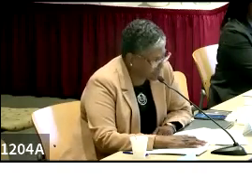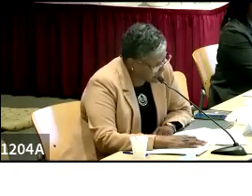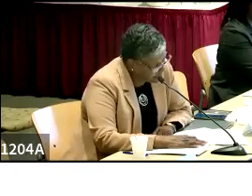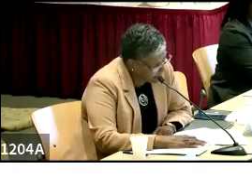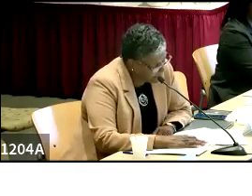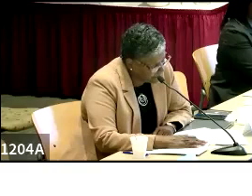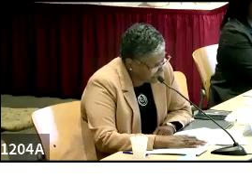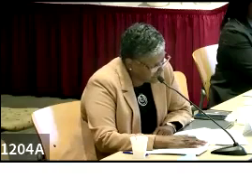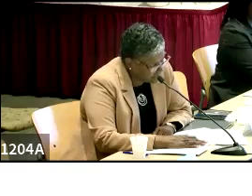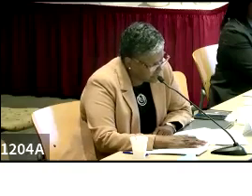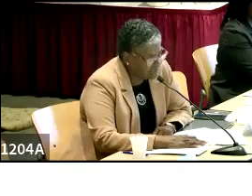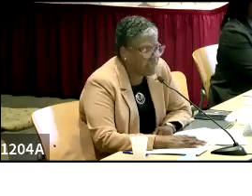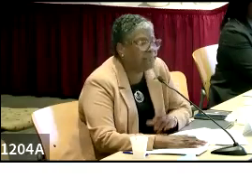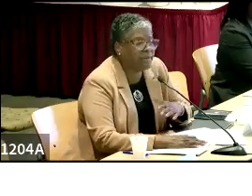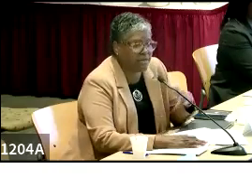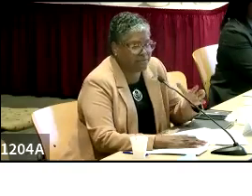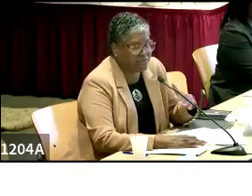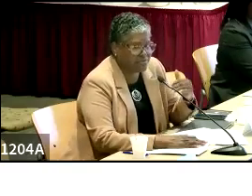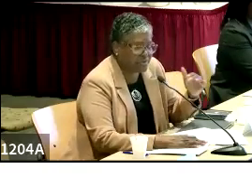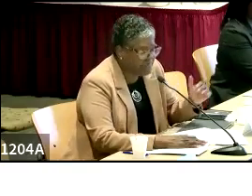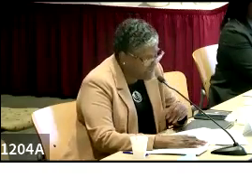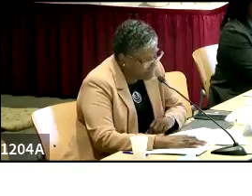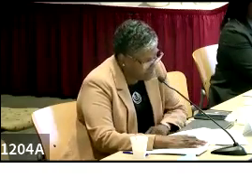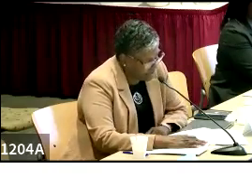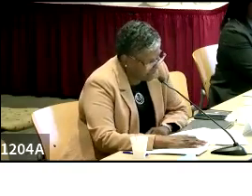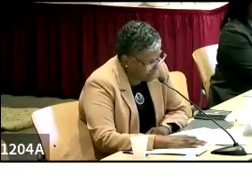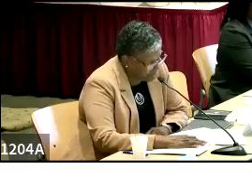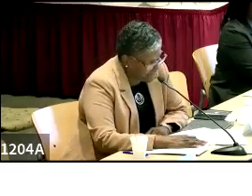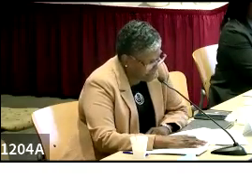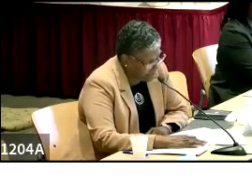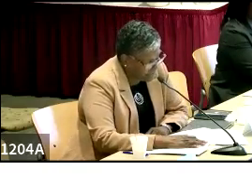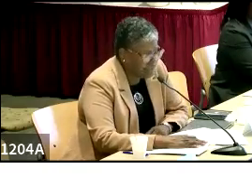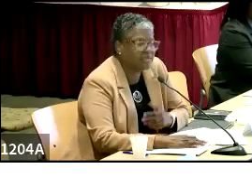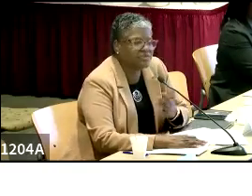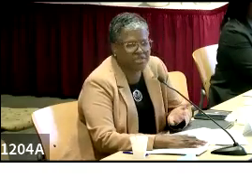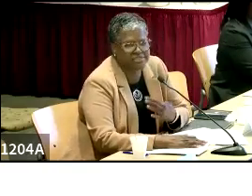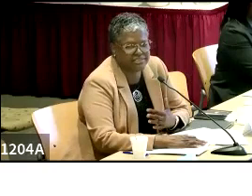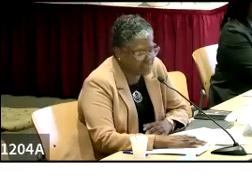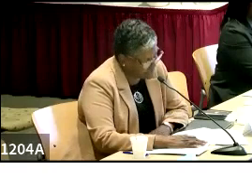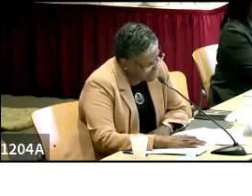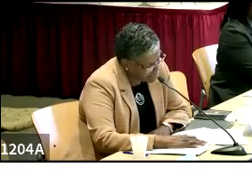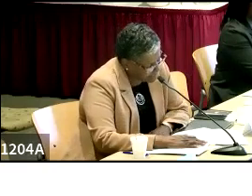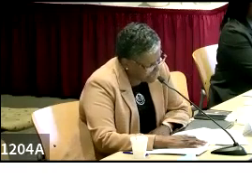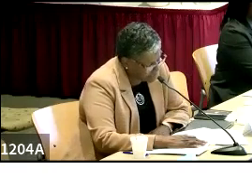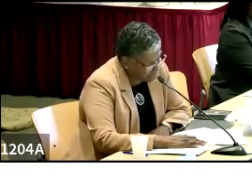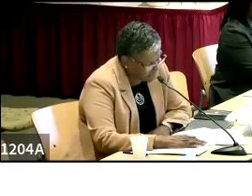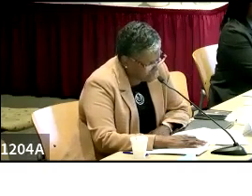and Latino populations, among others. So there are many more that we've interacted with just since last November.